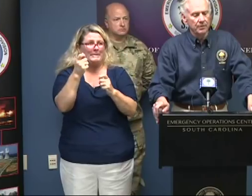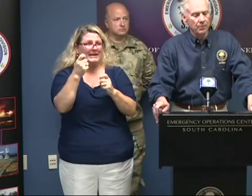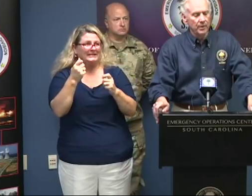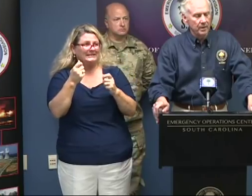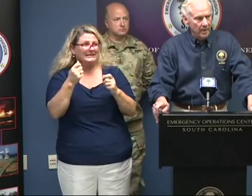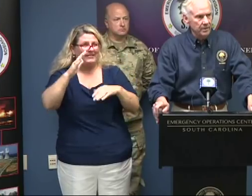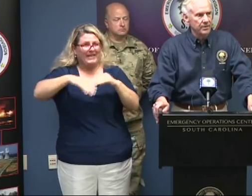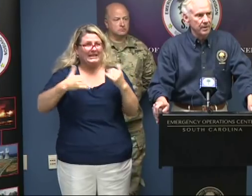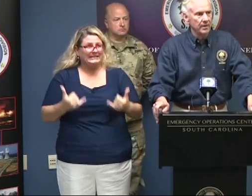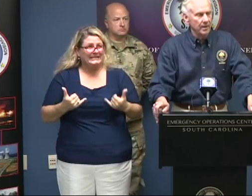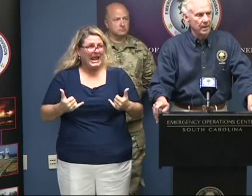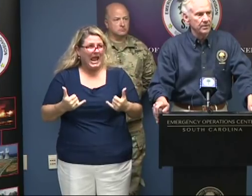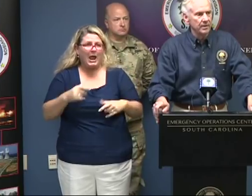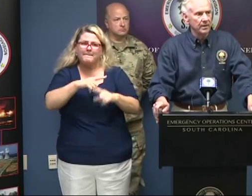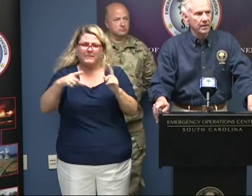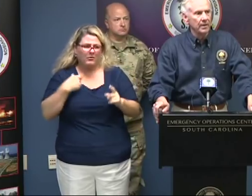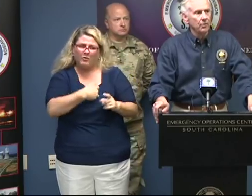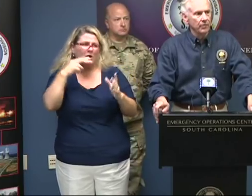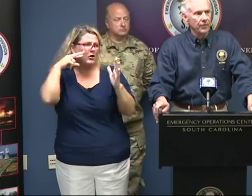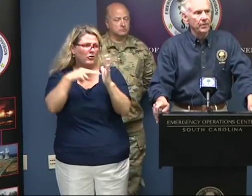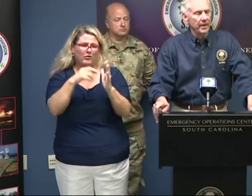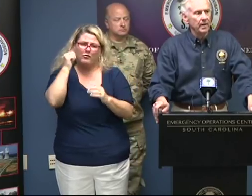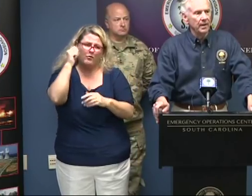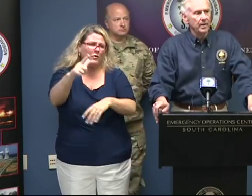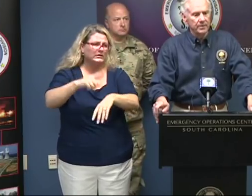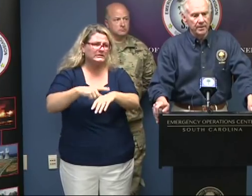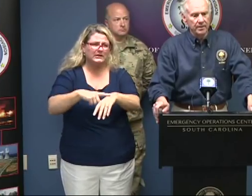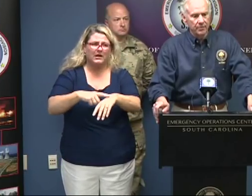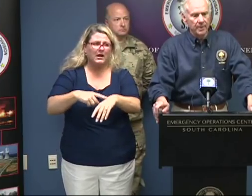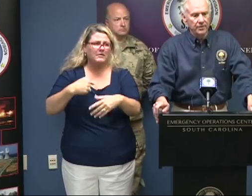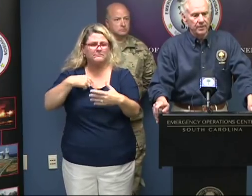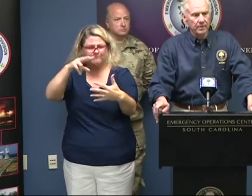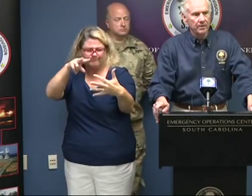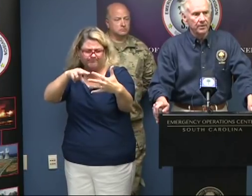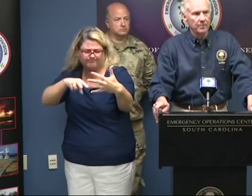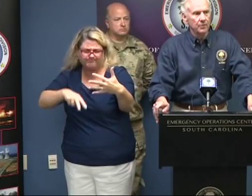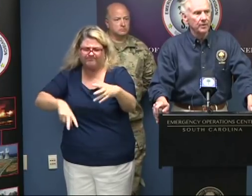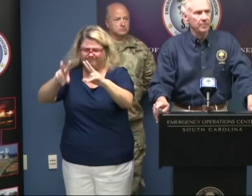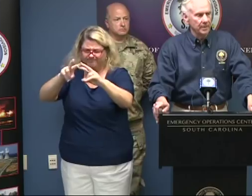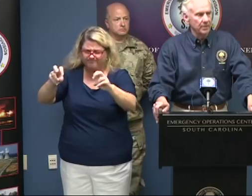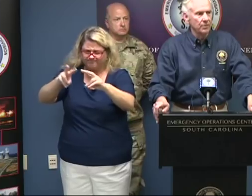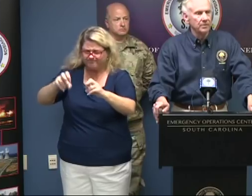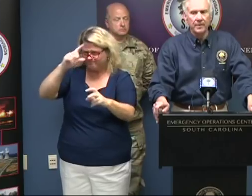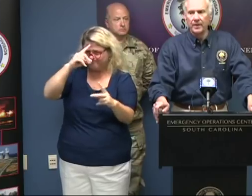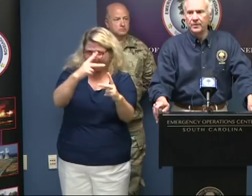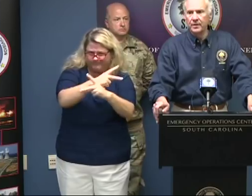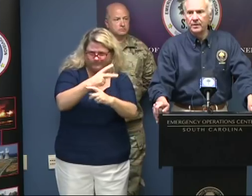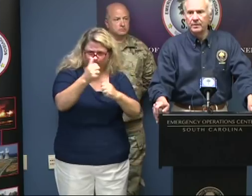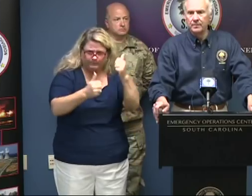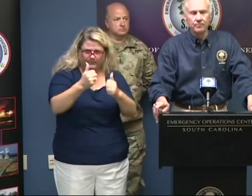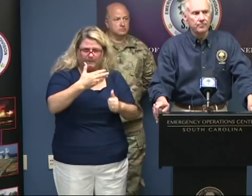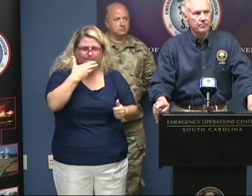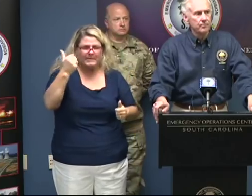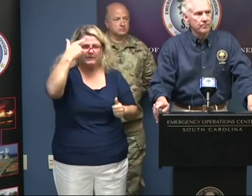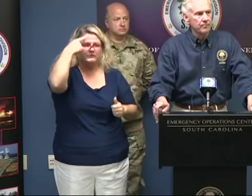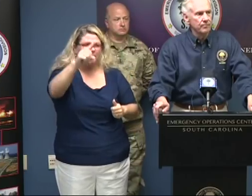But we are constantly, constantly reviewing, analyzing the information to determine what the best course of action is. [Reporter] Of course, people are asking